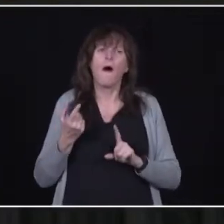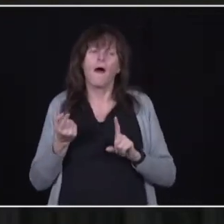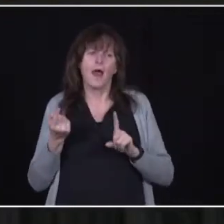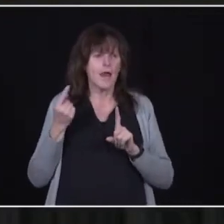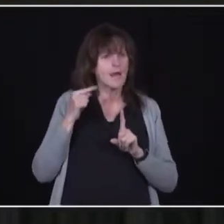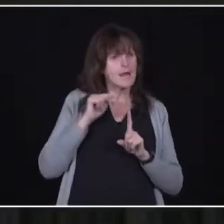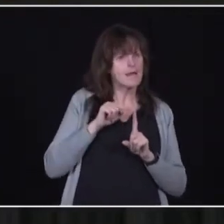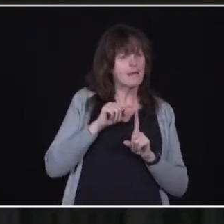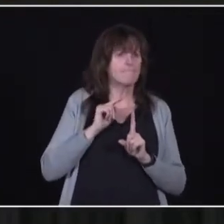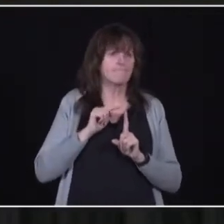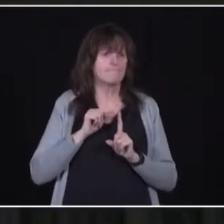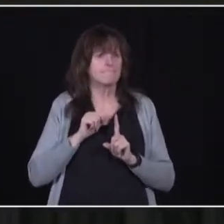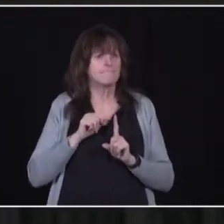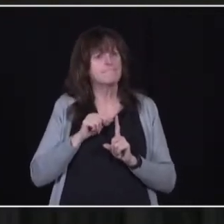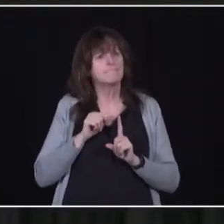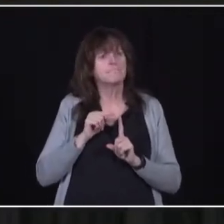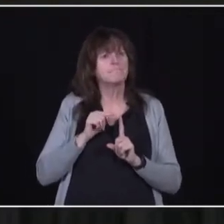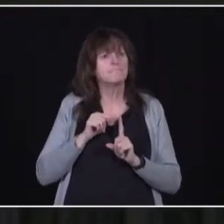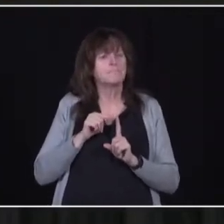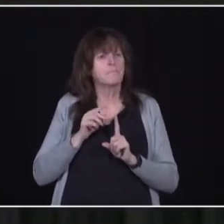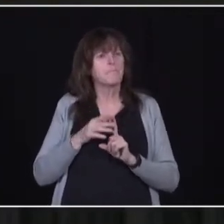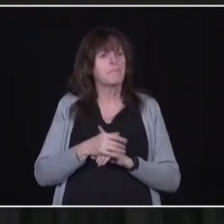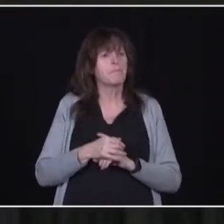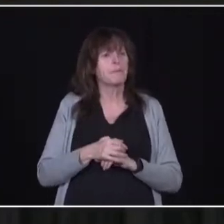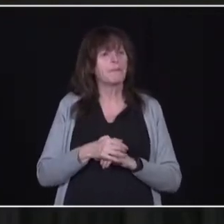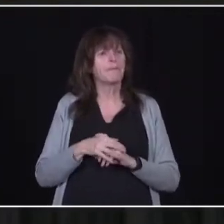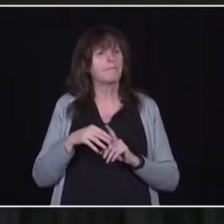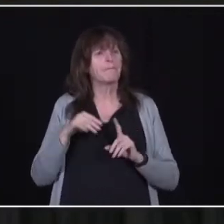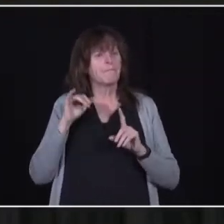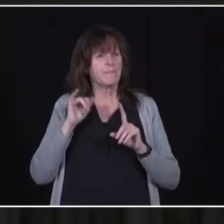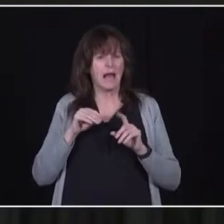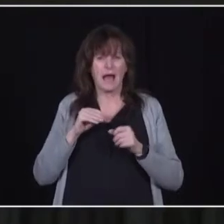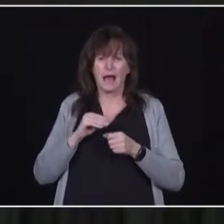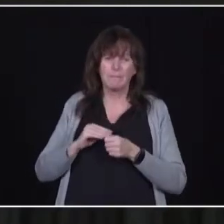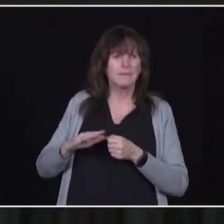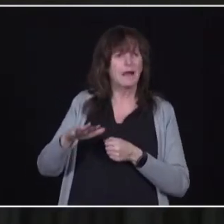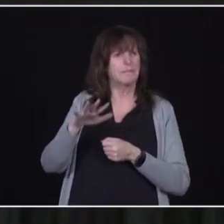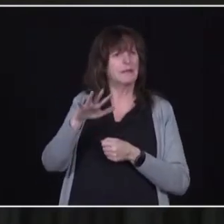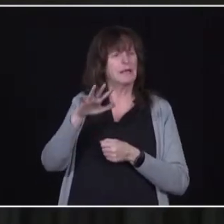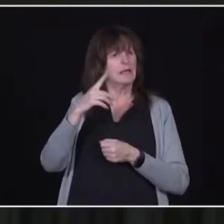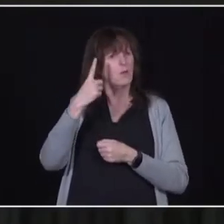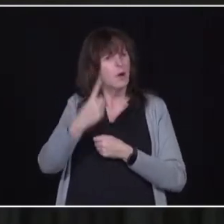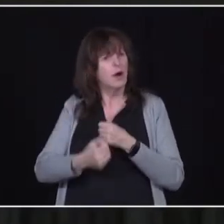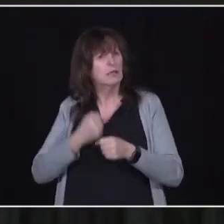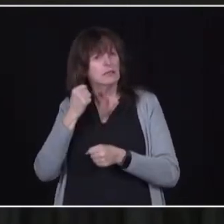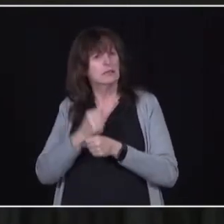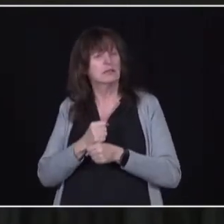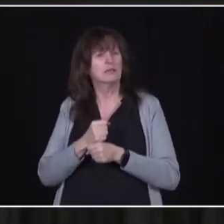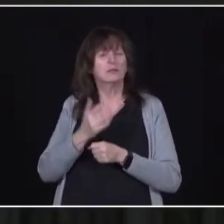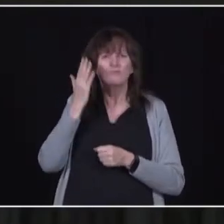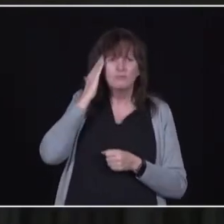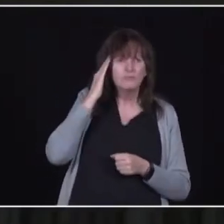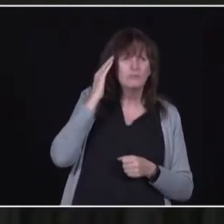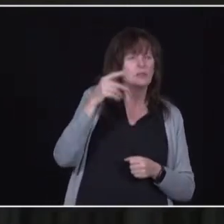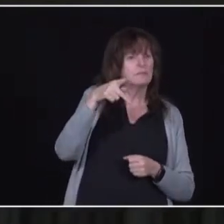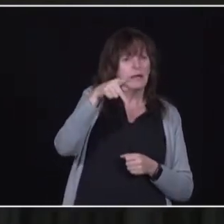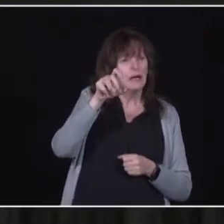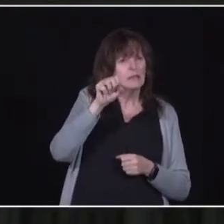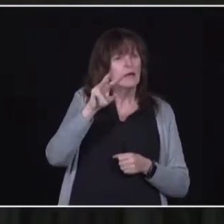we've been in the pandemic for a year and PSW's have been a big problem with their not